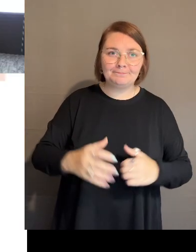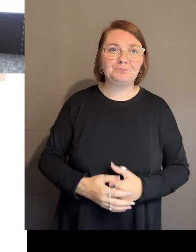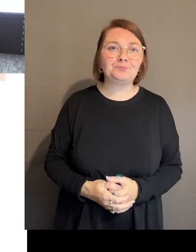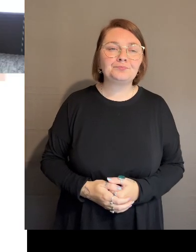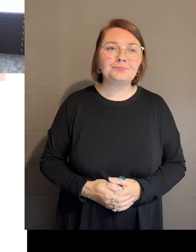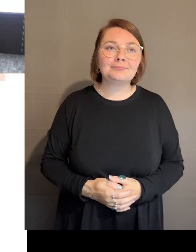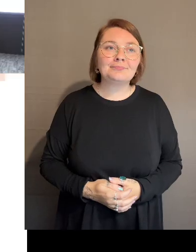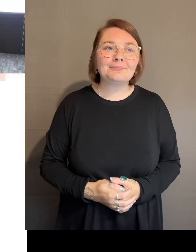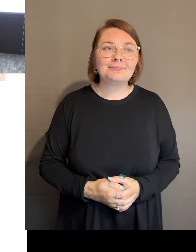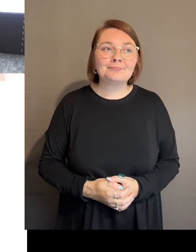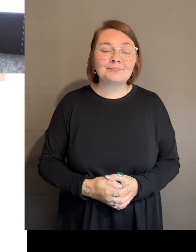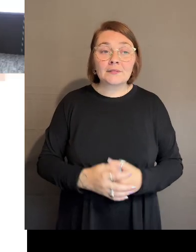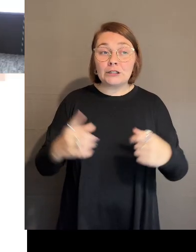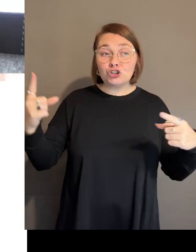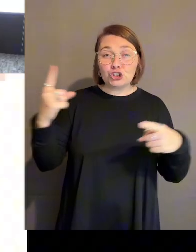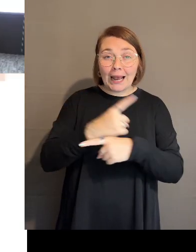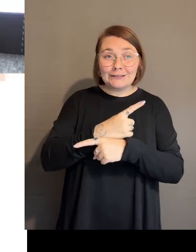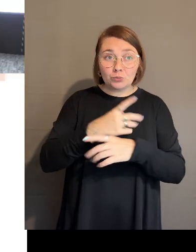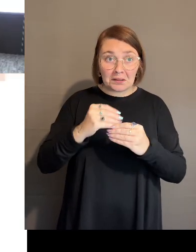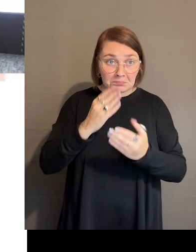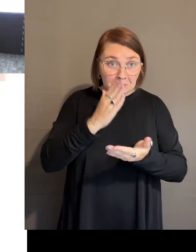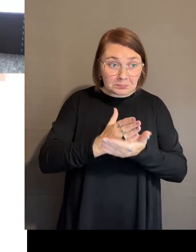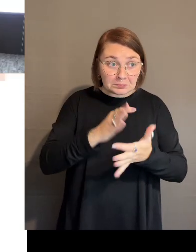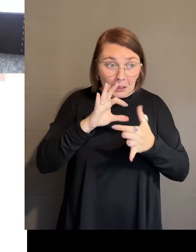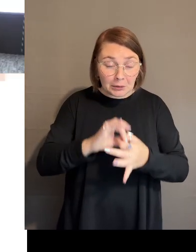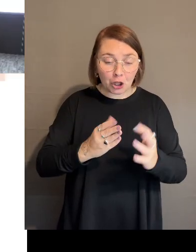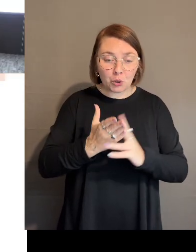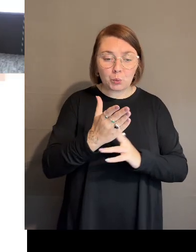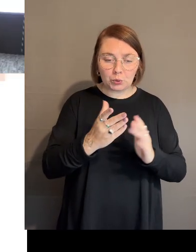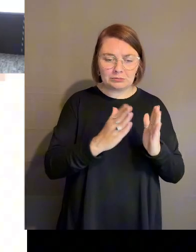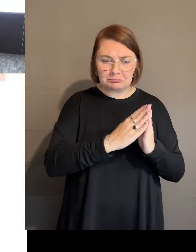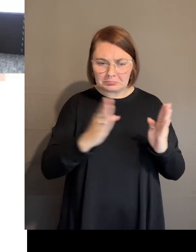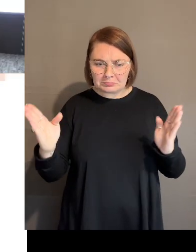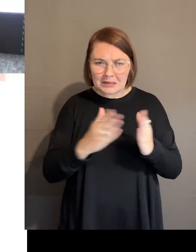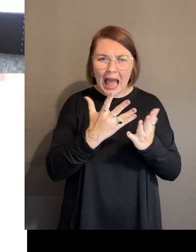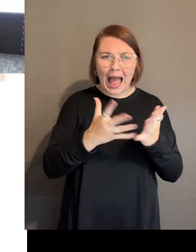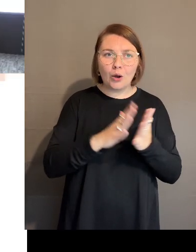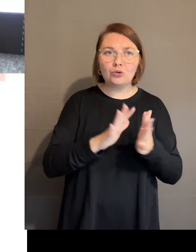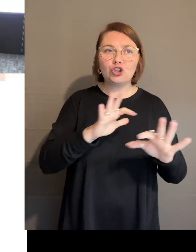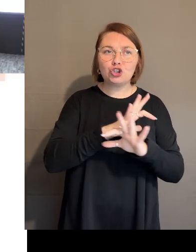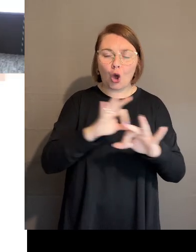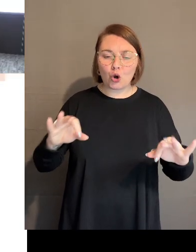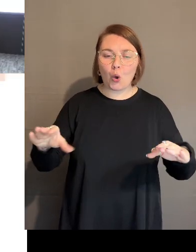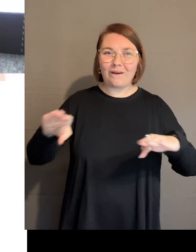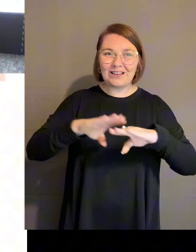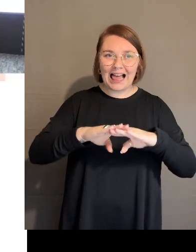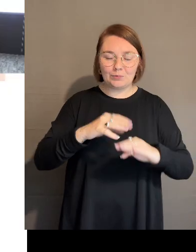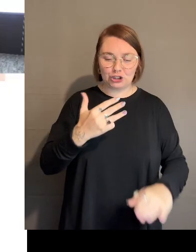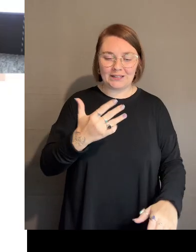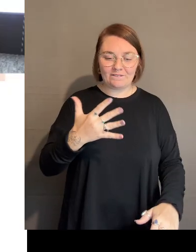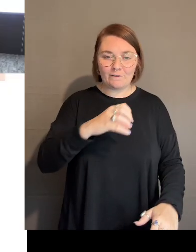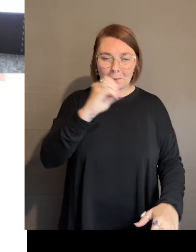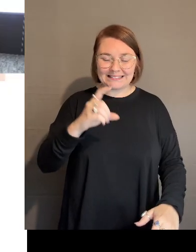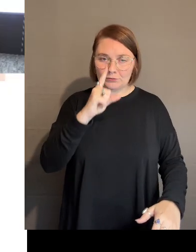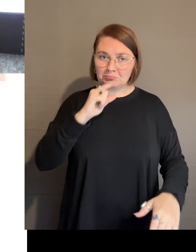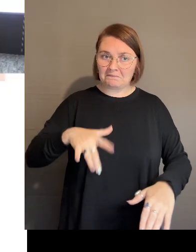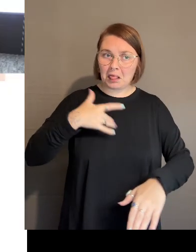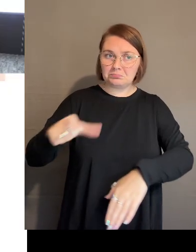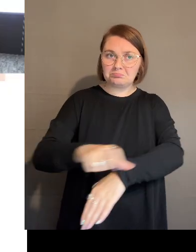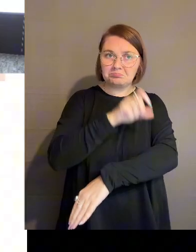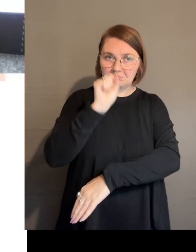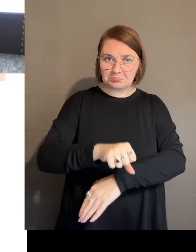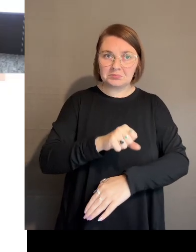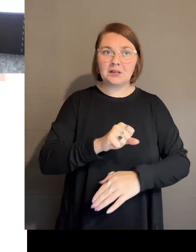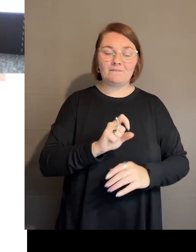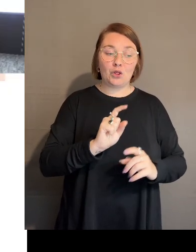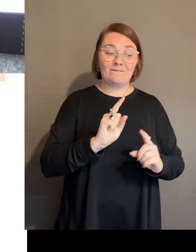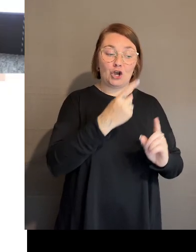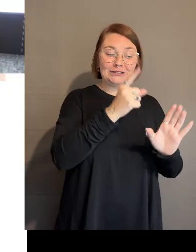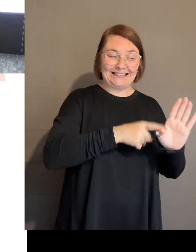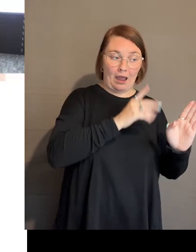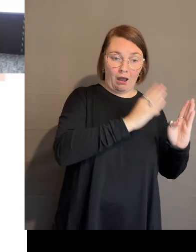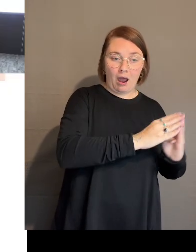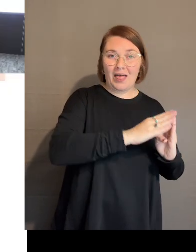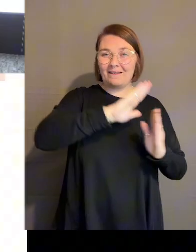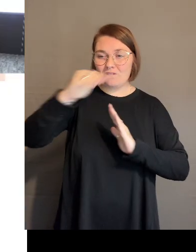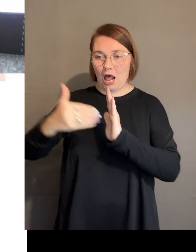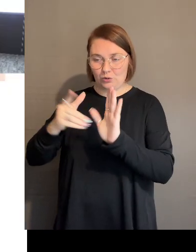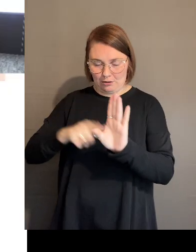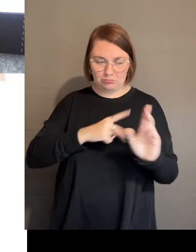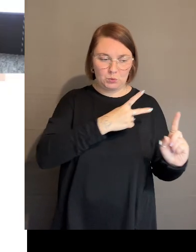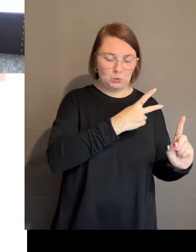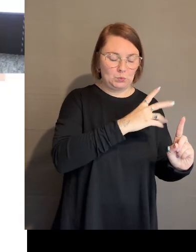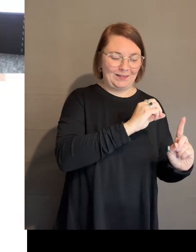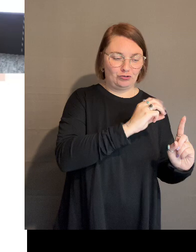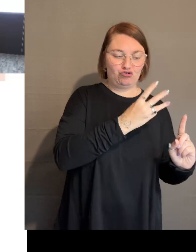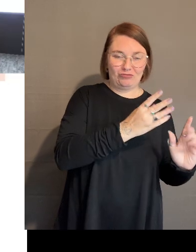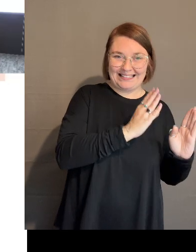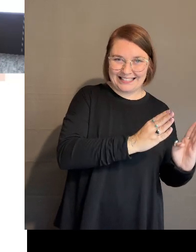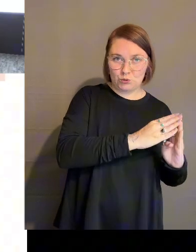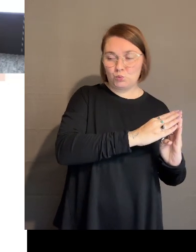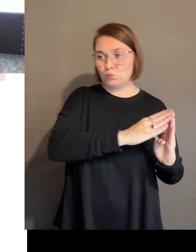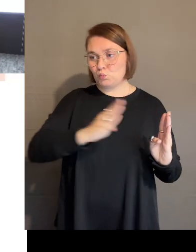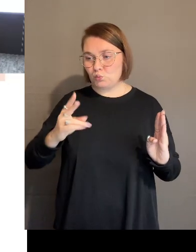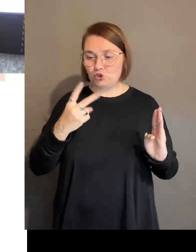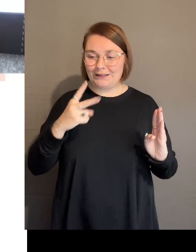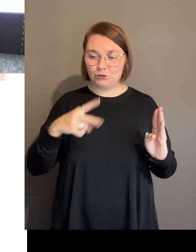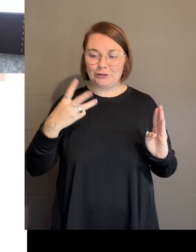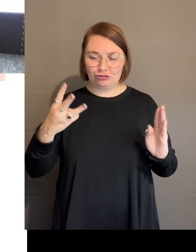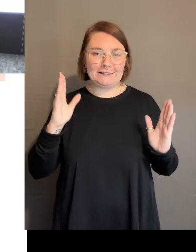Changes in prevalences and inequalities over time are determined by non-overlapping 95% confidence intervals between the first and final years, which is year 2020… year 2003 and 2023.